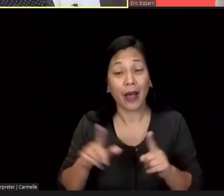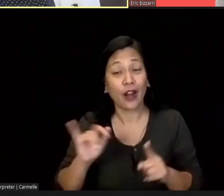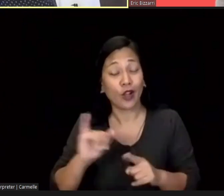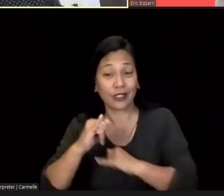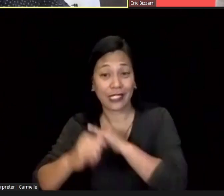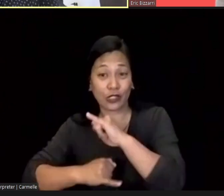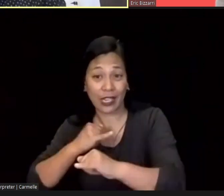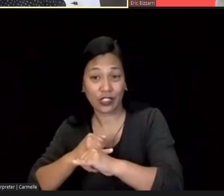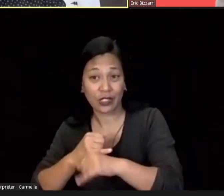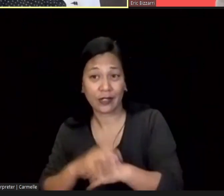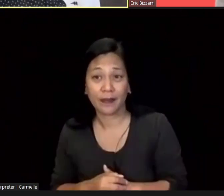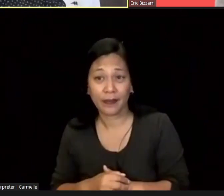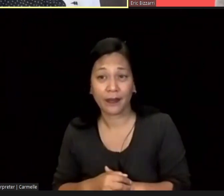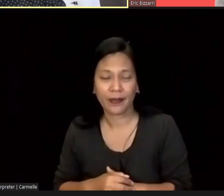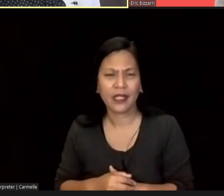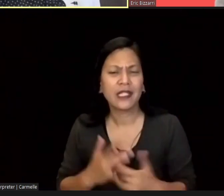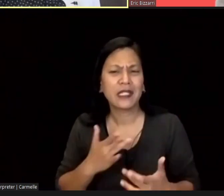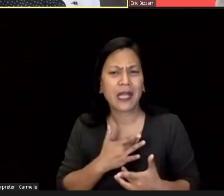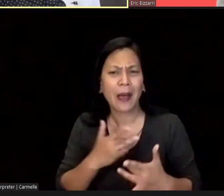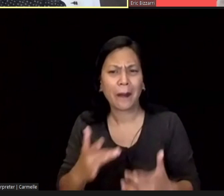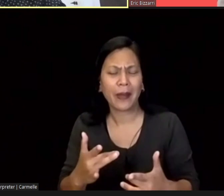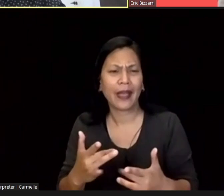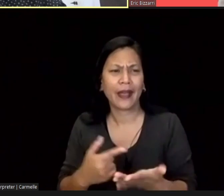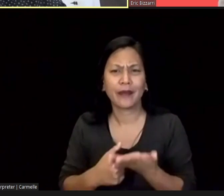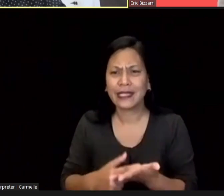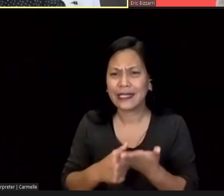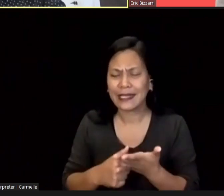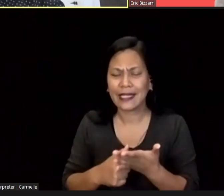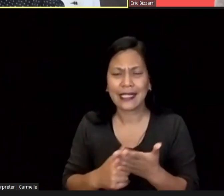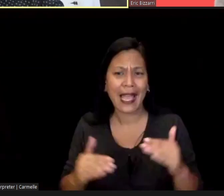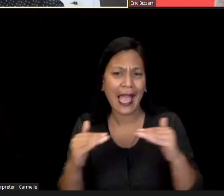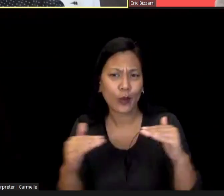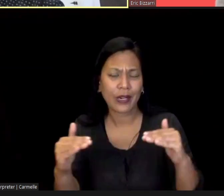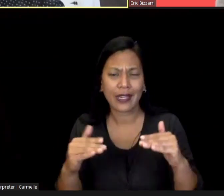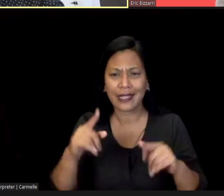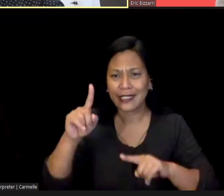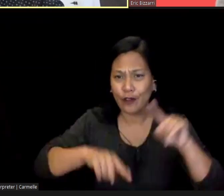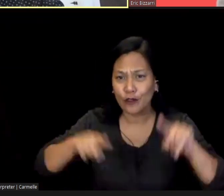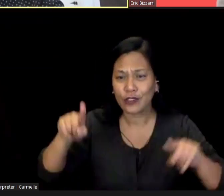And I think when I'm talking about, oftentimes equity, diversity and inclusion, I think this is where